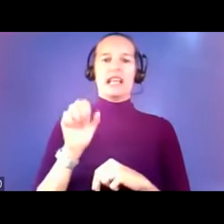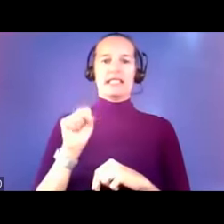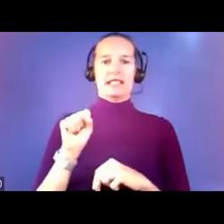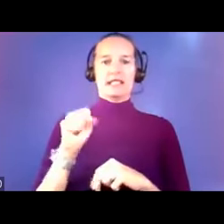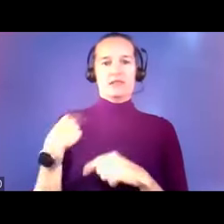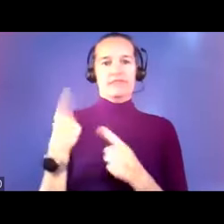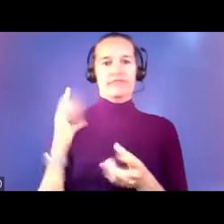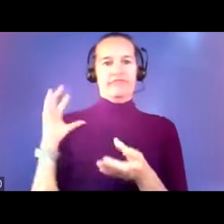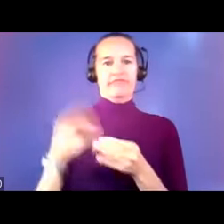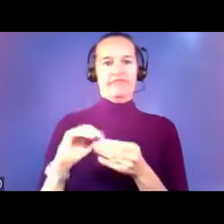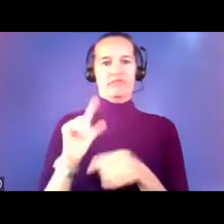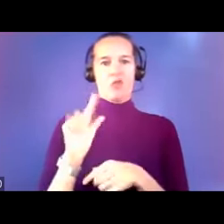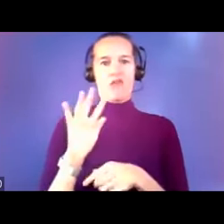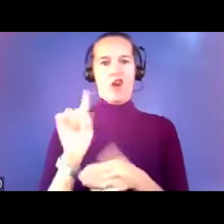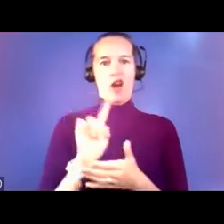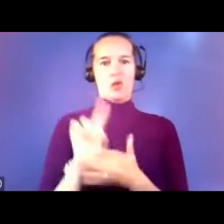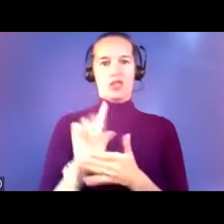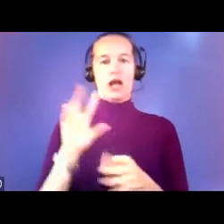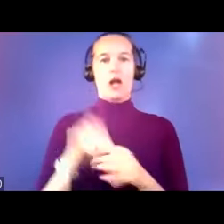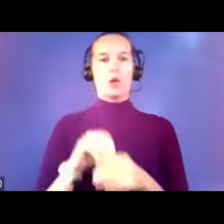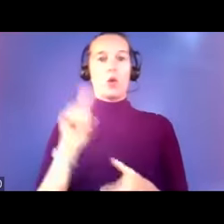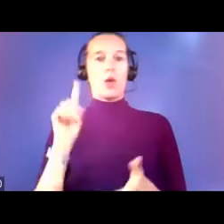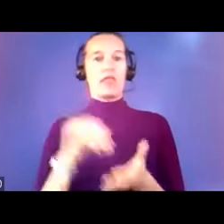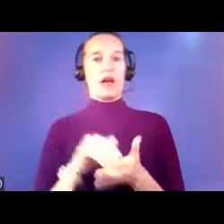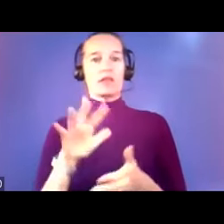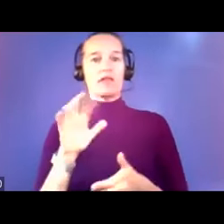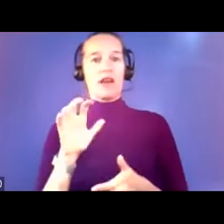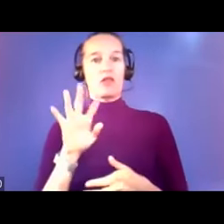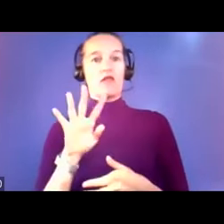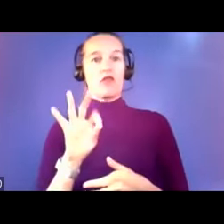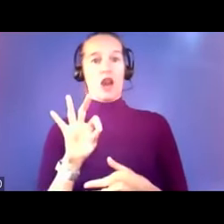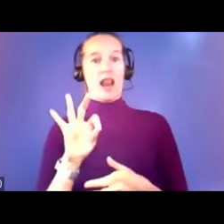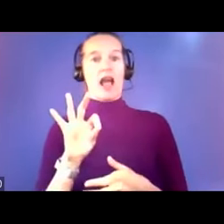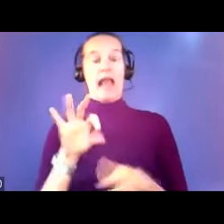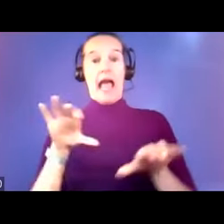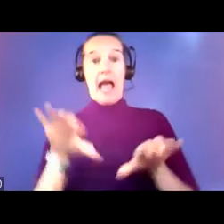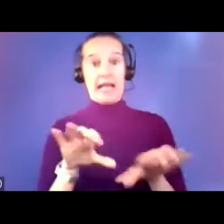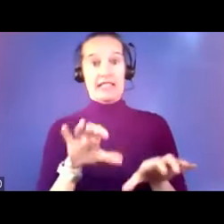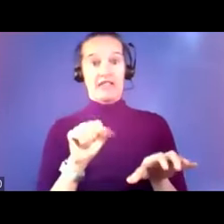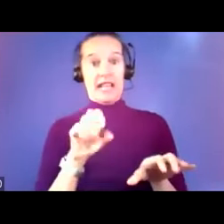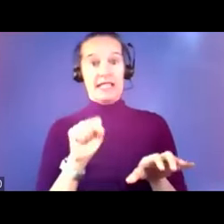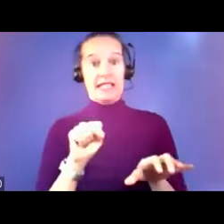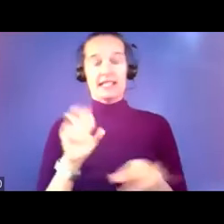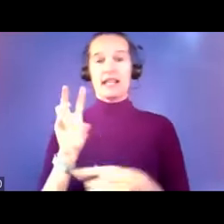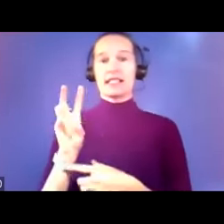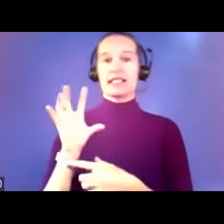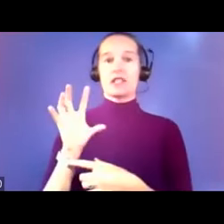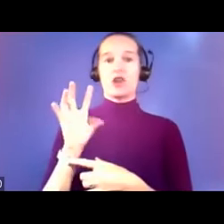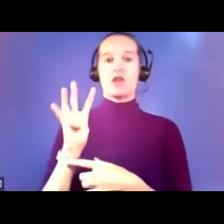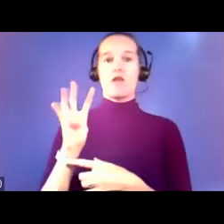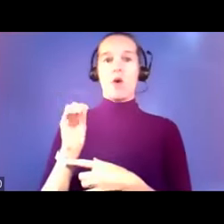Those include one thousand five hundred and forty nine active cases and six thousand four hundred eight people who have recovered.